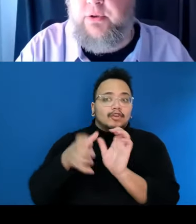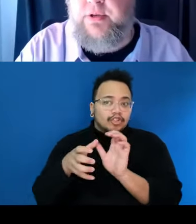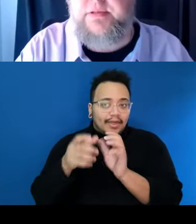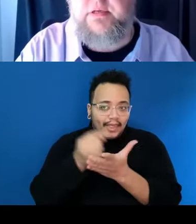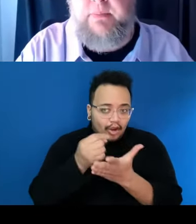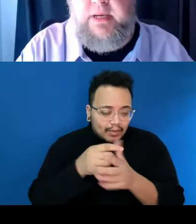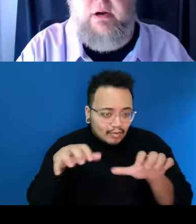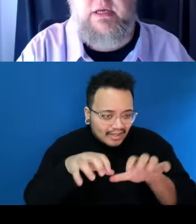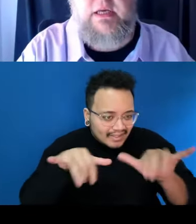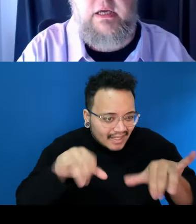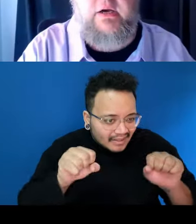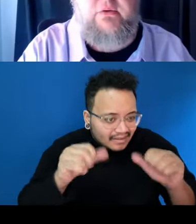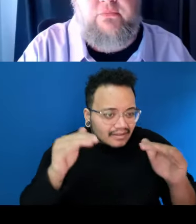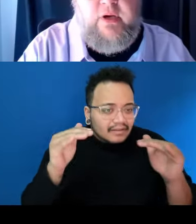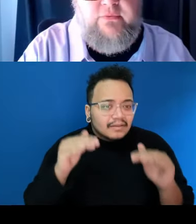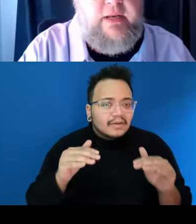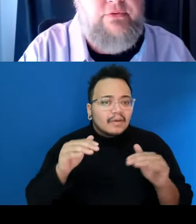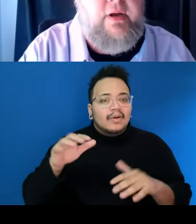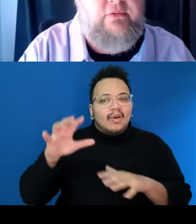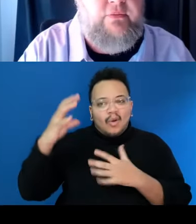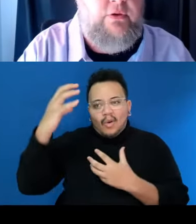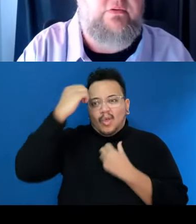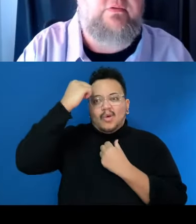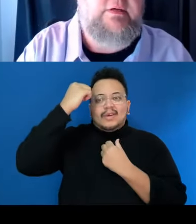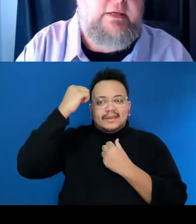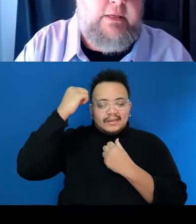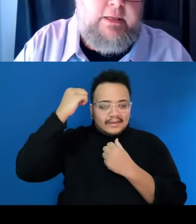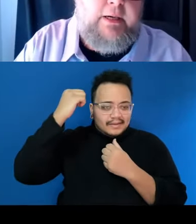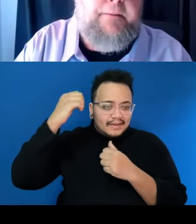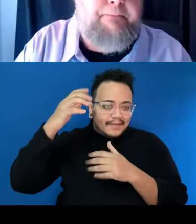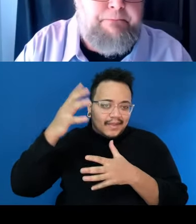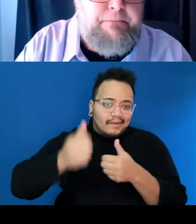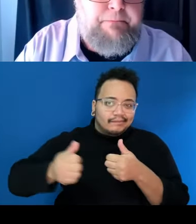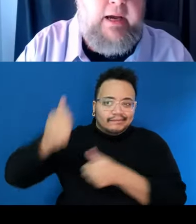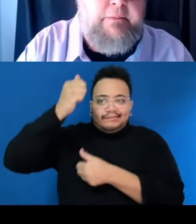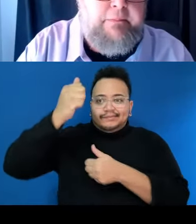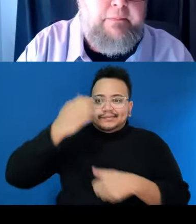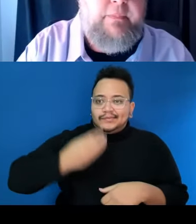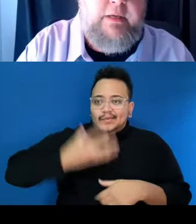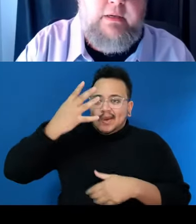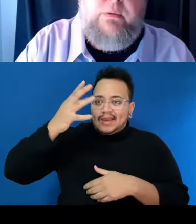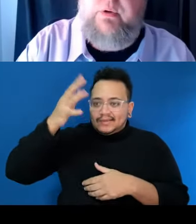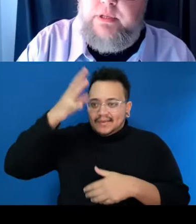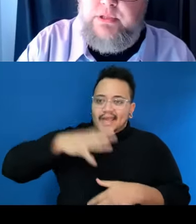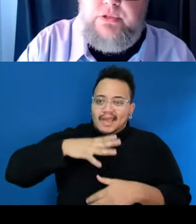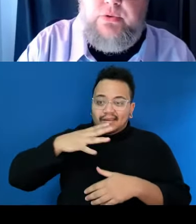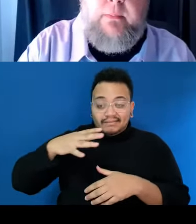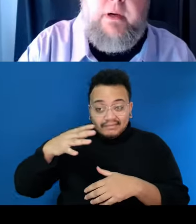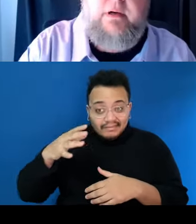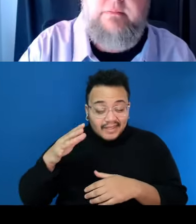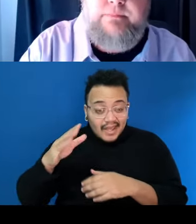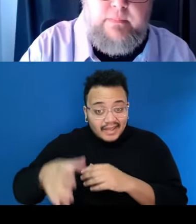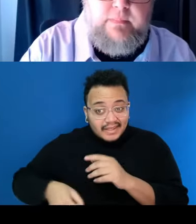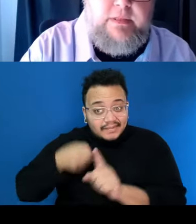Colonialism, patriarchy of native trans folks. Yeah. Religious trauma,